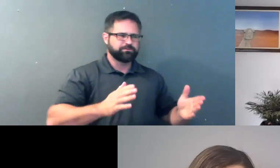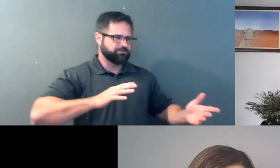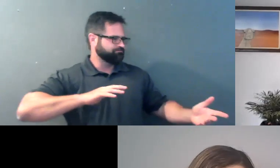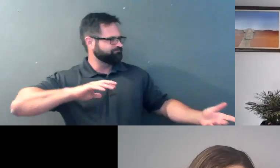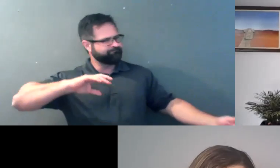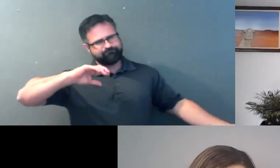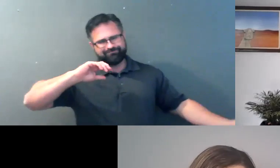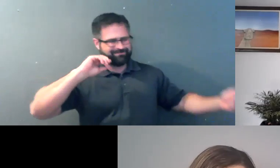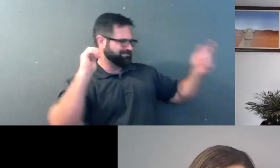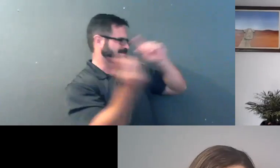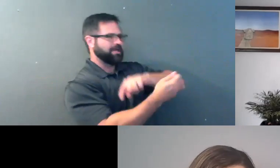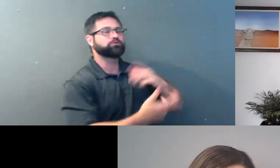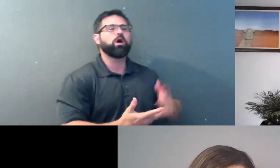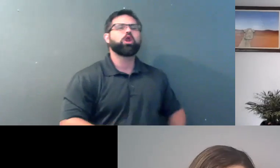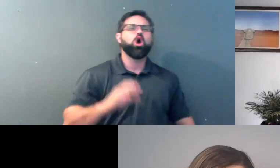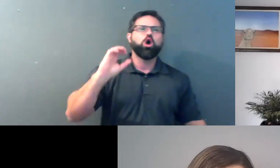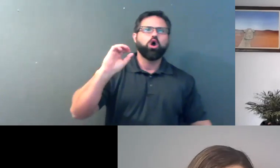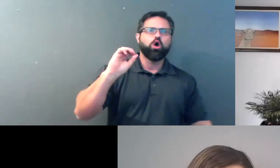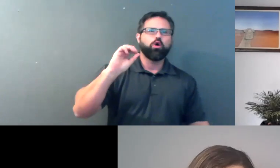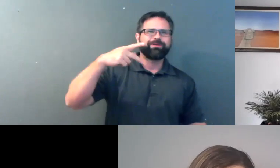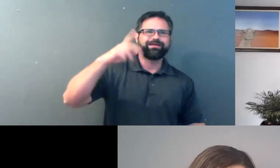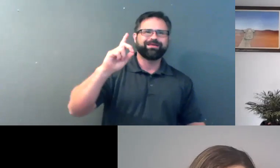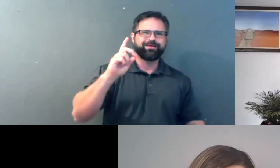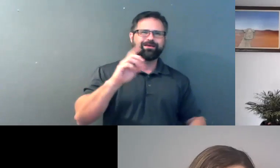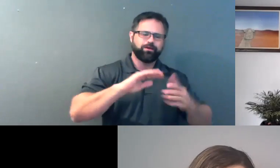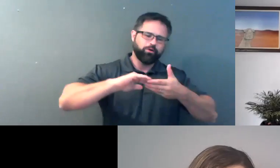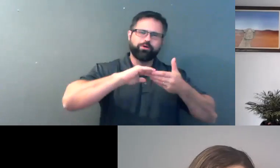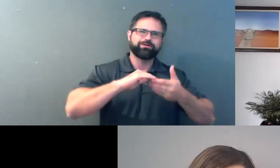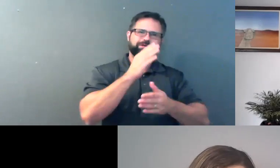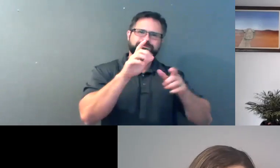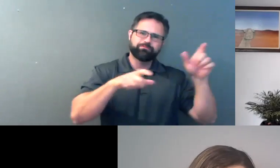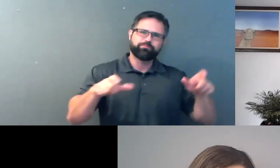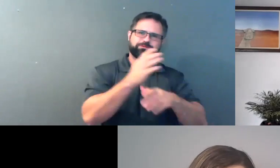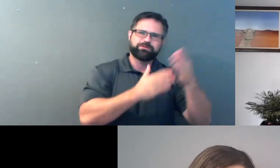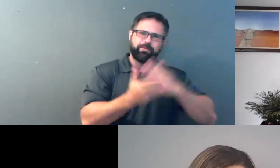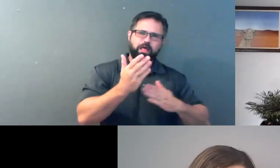at at a country level we've we've seen very strong engagement by opd's at a global level